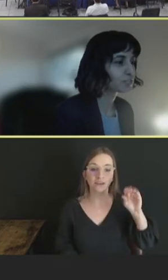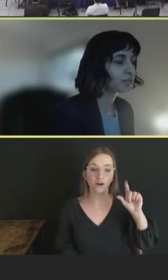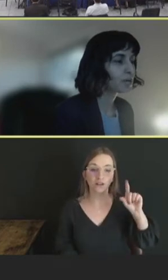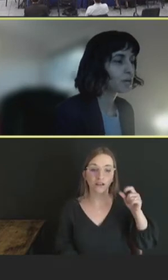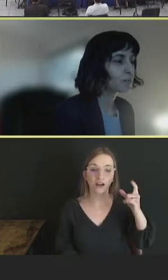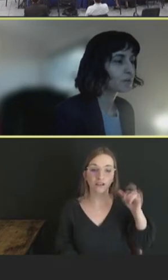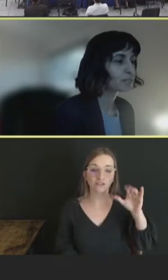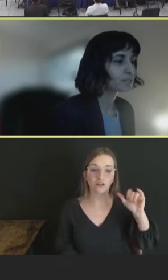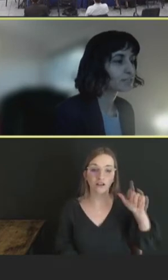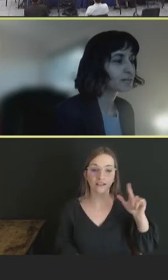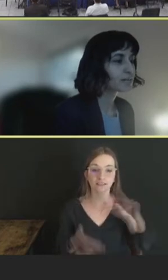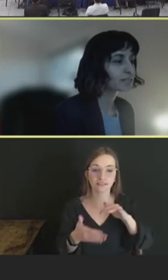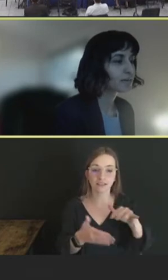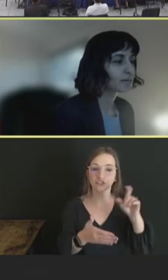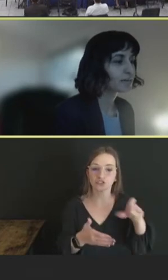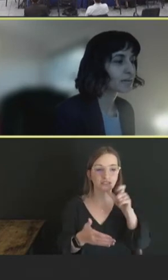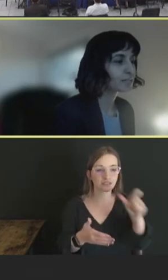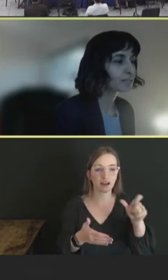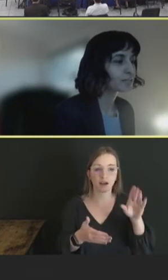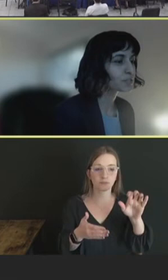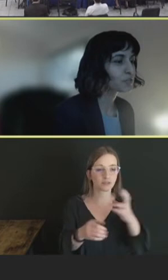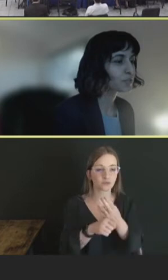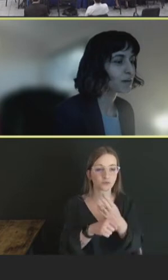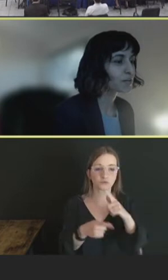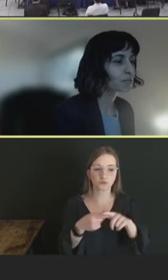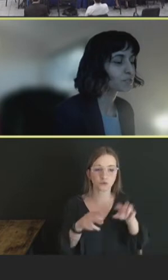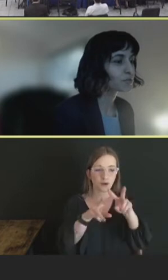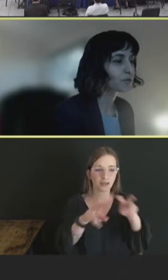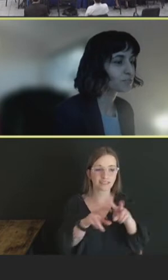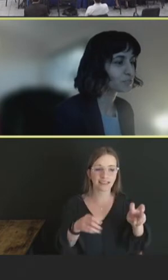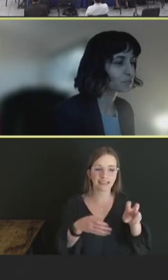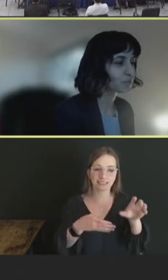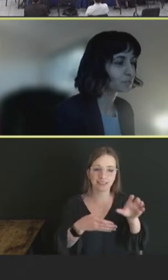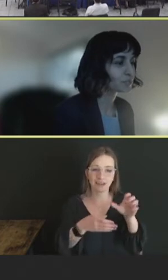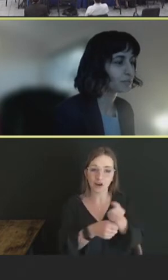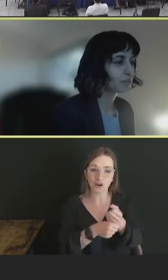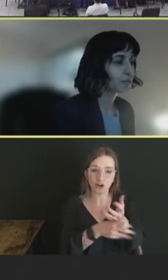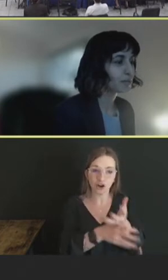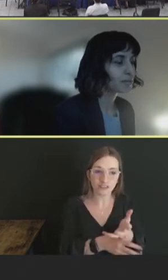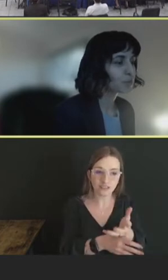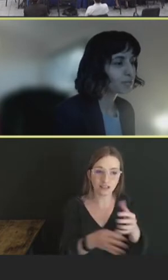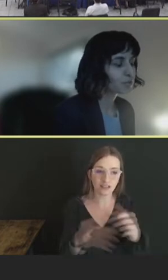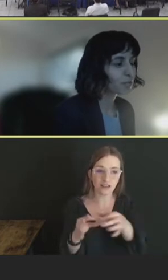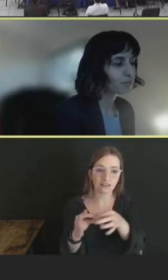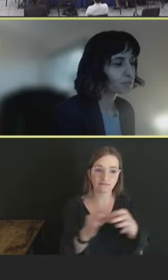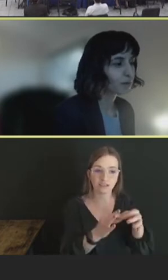because these studies can't link exposure outcomes to individuals. In 2012 as well,